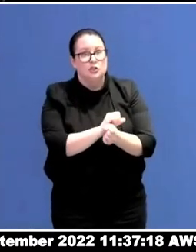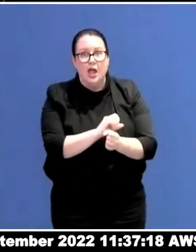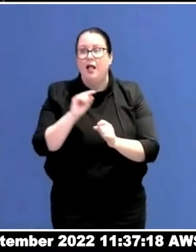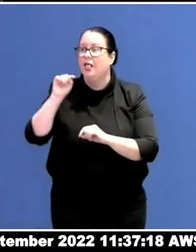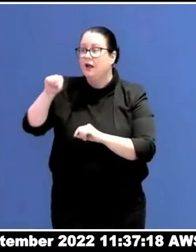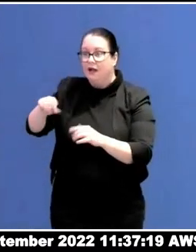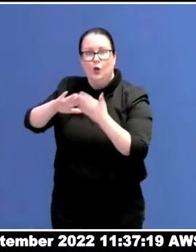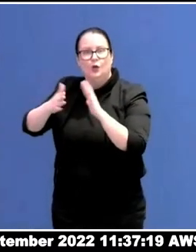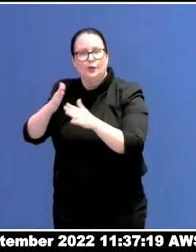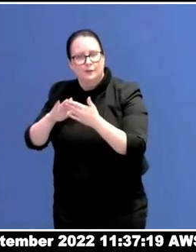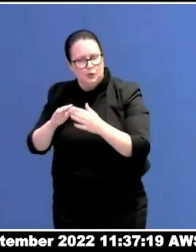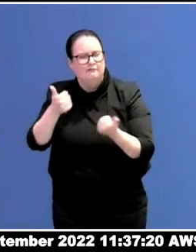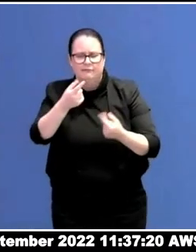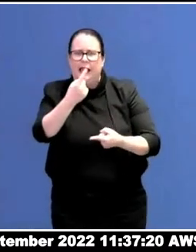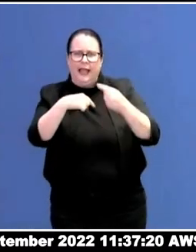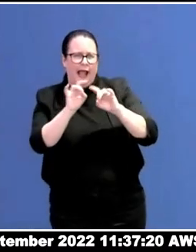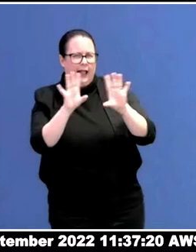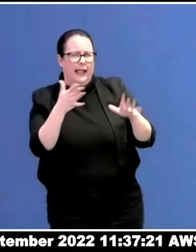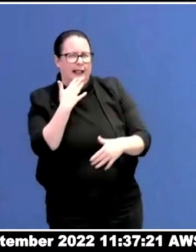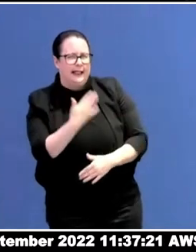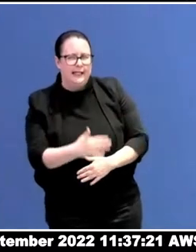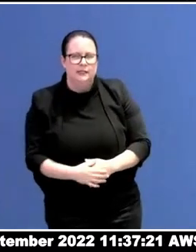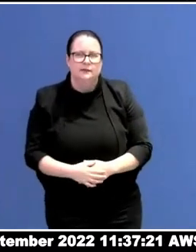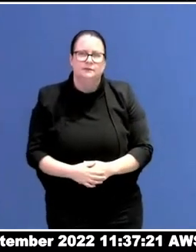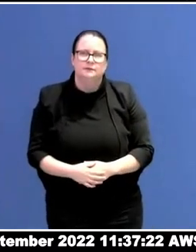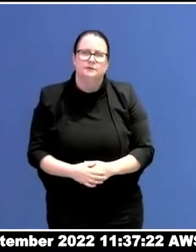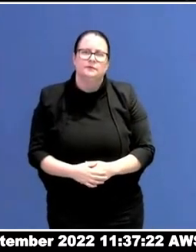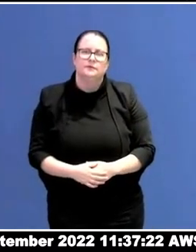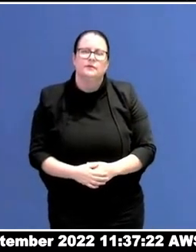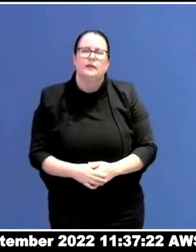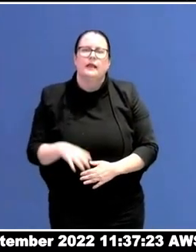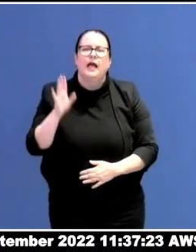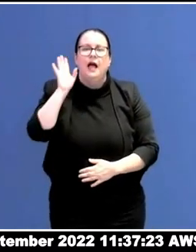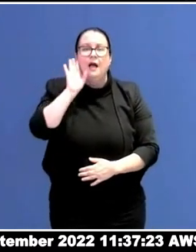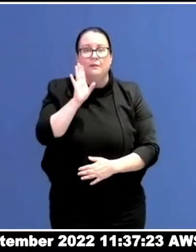Now, just in terms of the intense support, I just wanted to read that example that we referred to much earlier in your evidence.